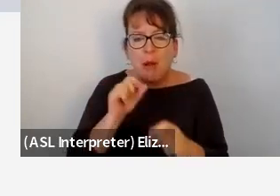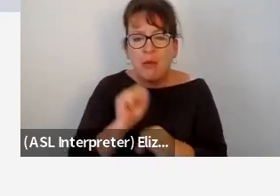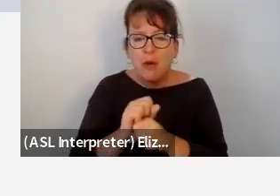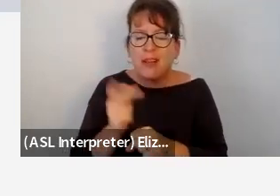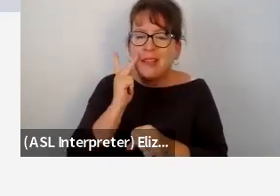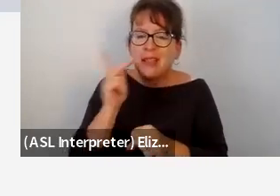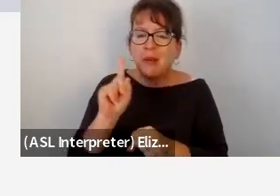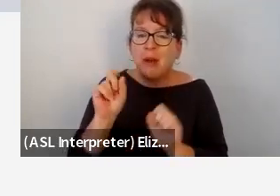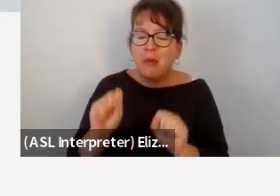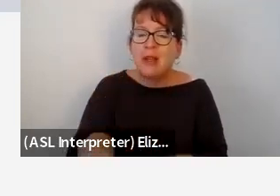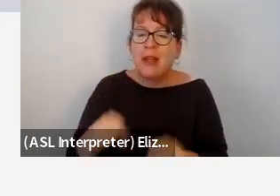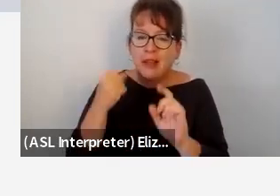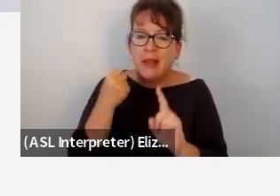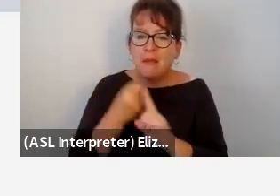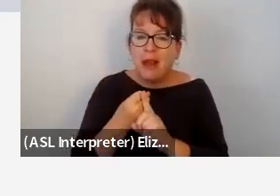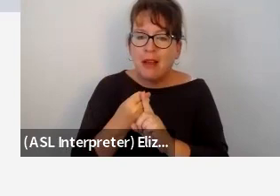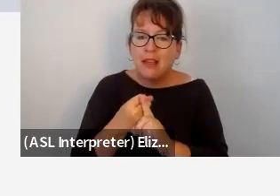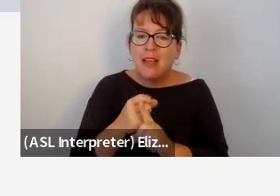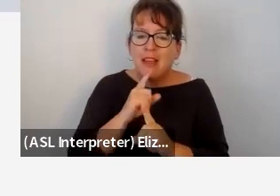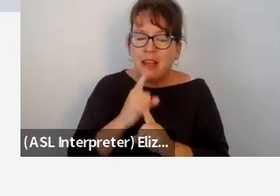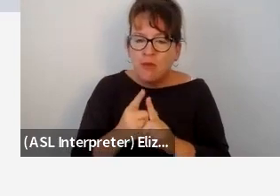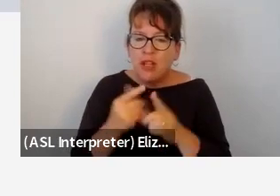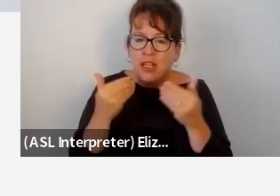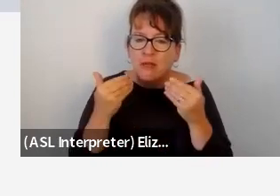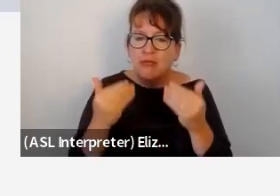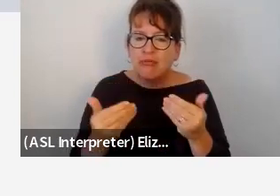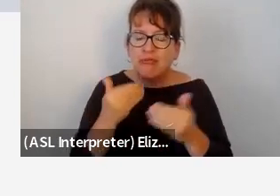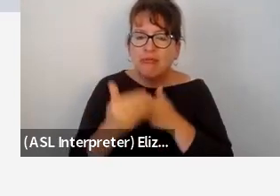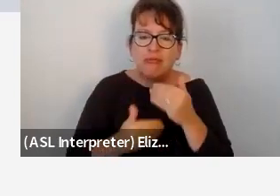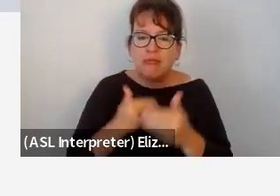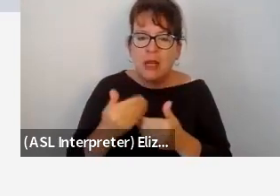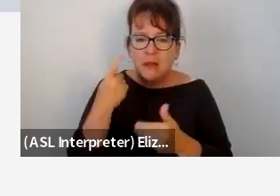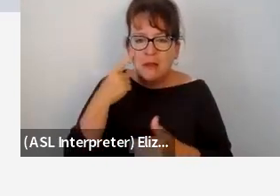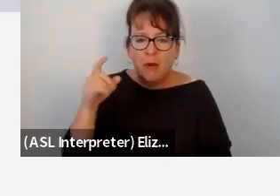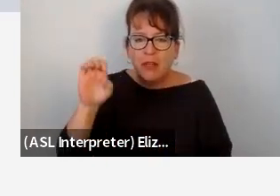infrastructure. We definitely see that there's tremendous opportunity and benefit, for example,